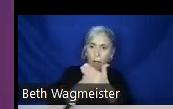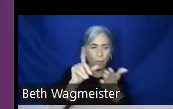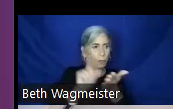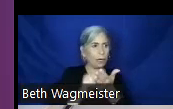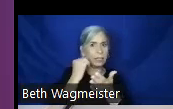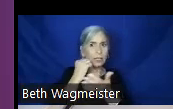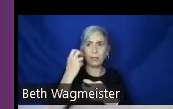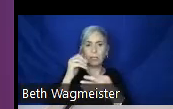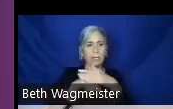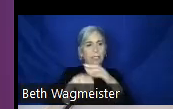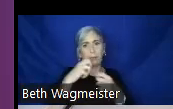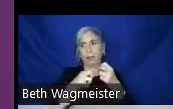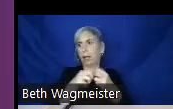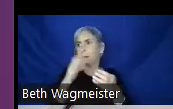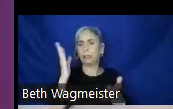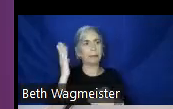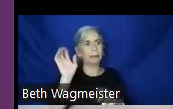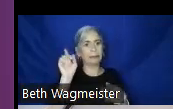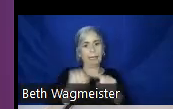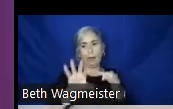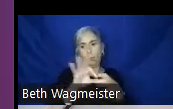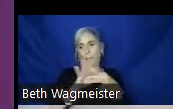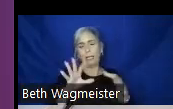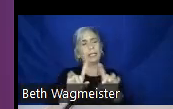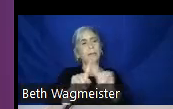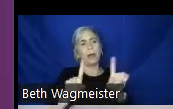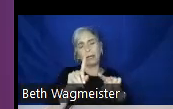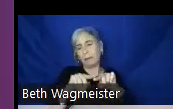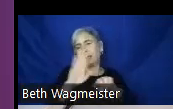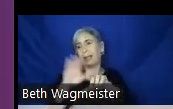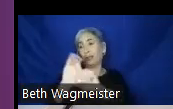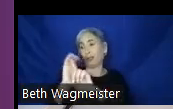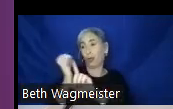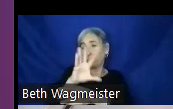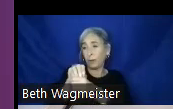problem. But I think it depends really like on the culture within the organization and how